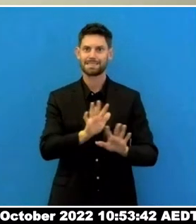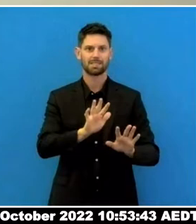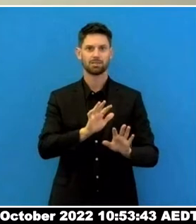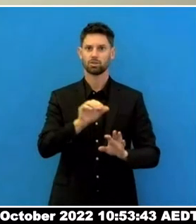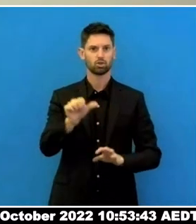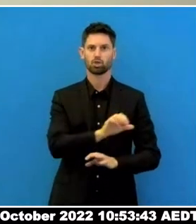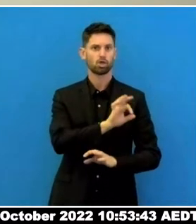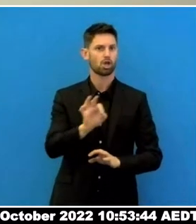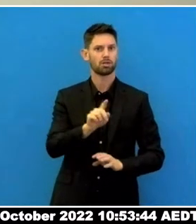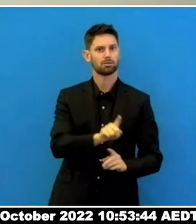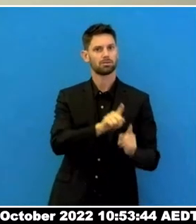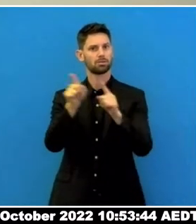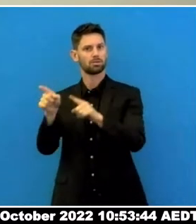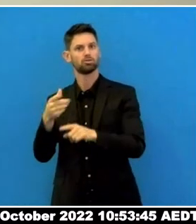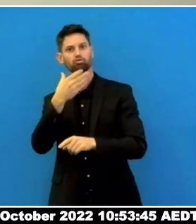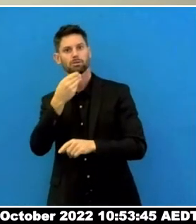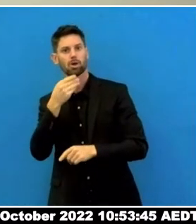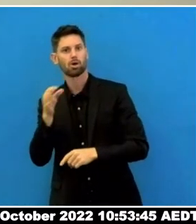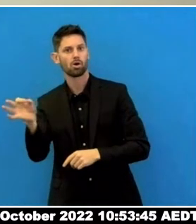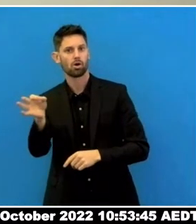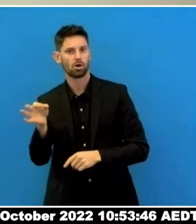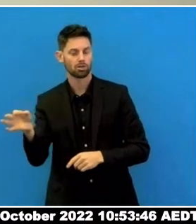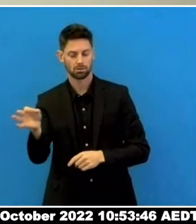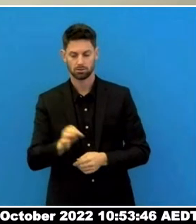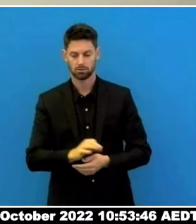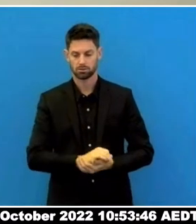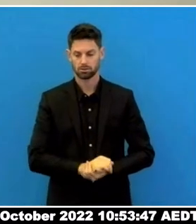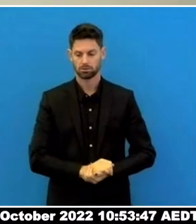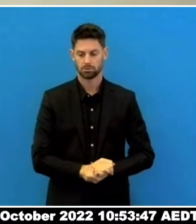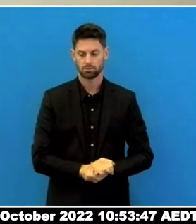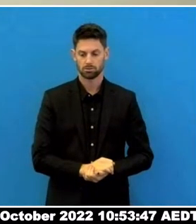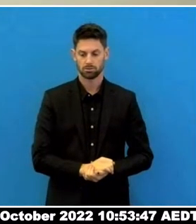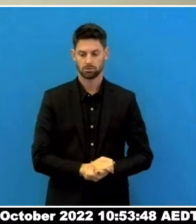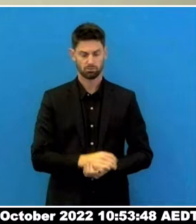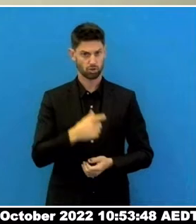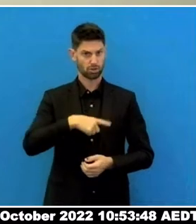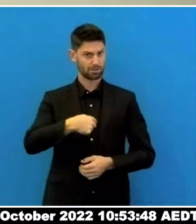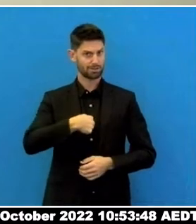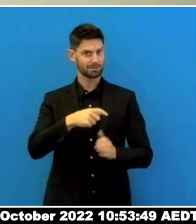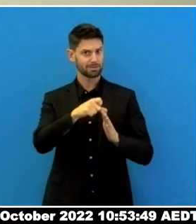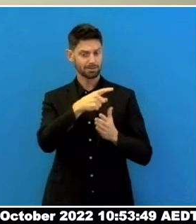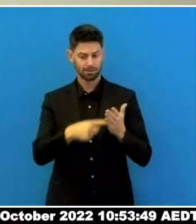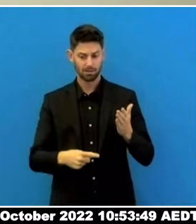and as if I made a criminal activity as being a disabled person. And that's why I was humiliated.